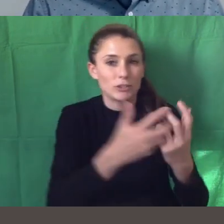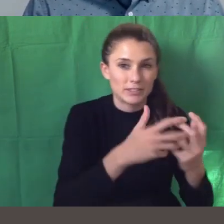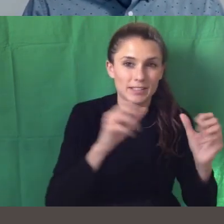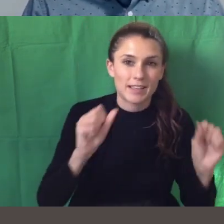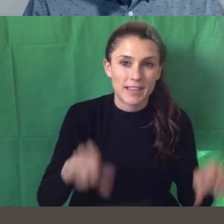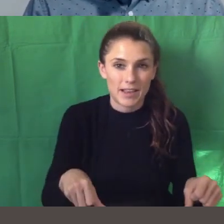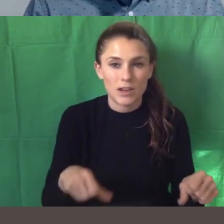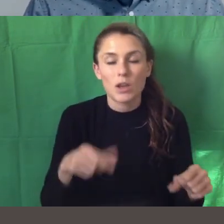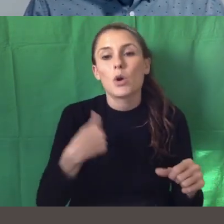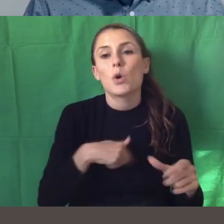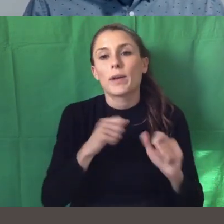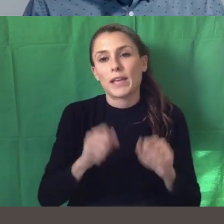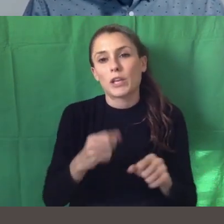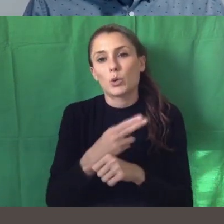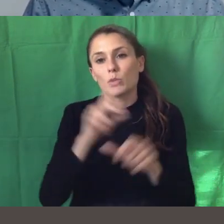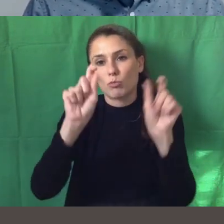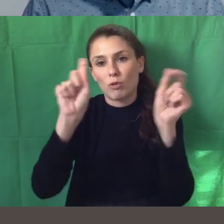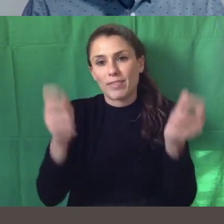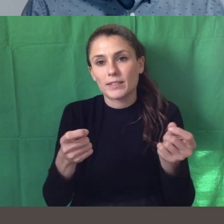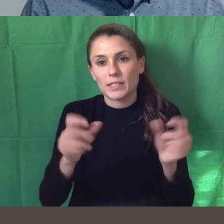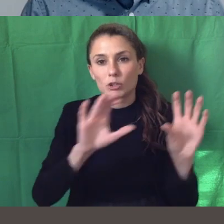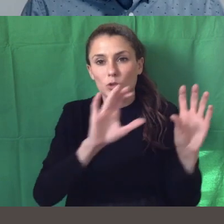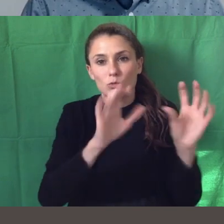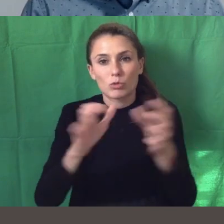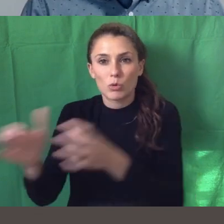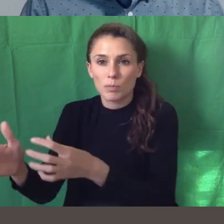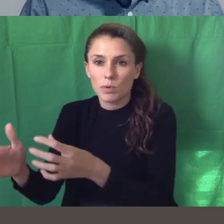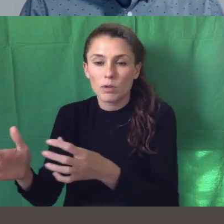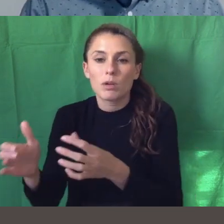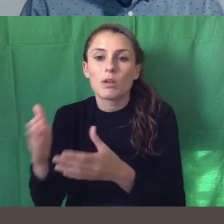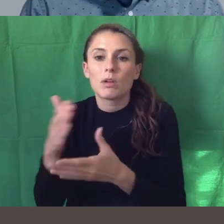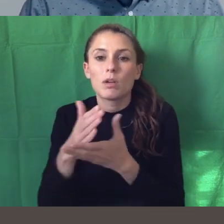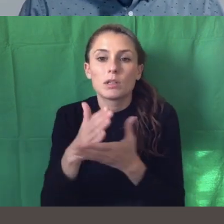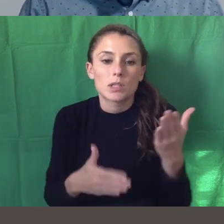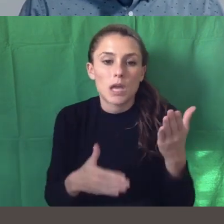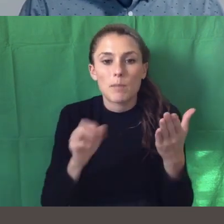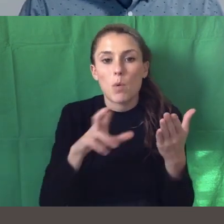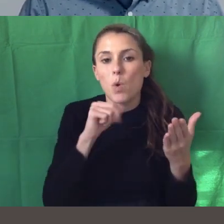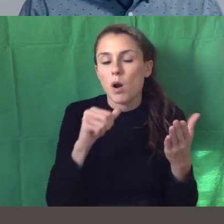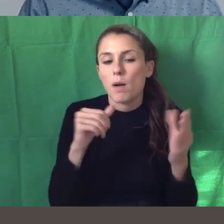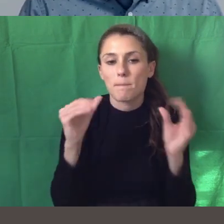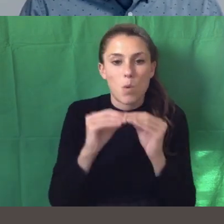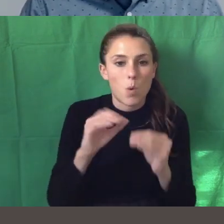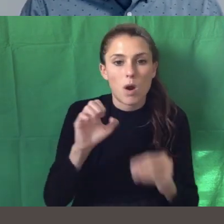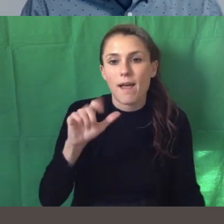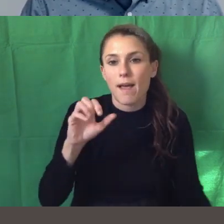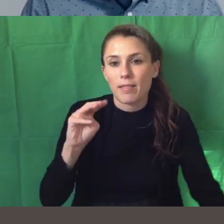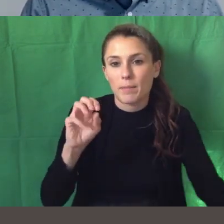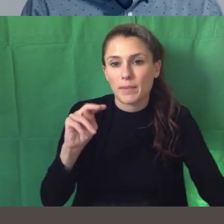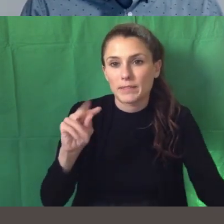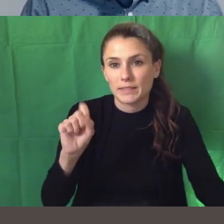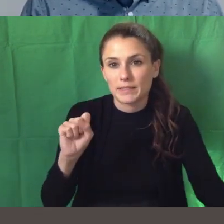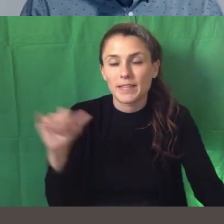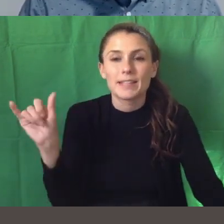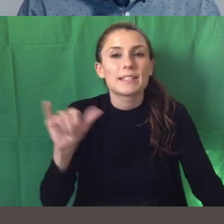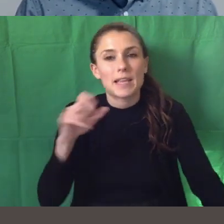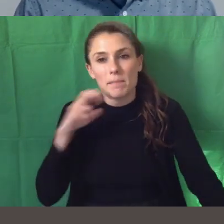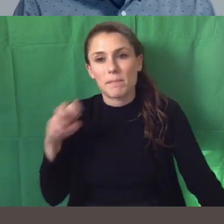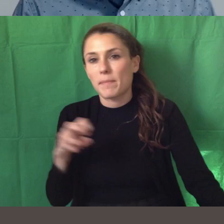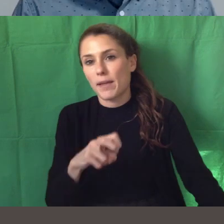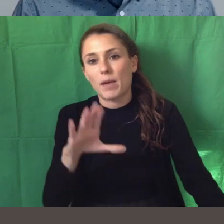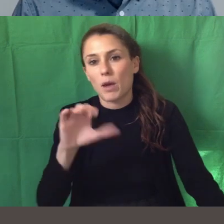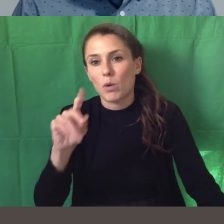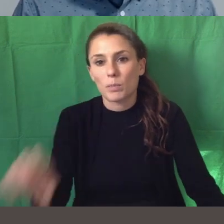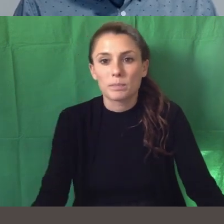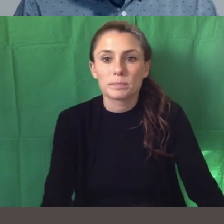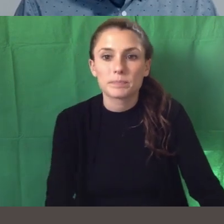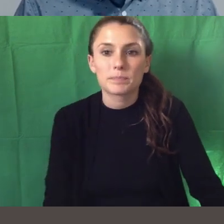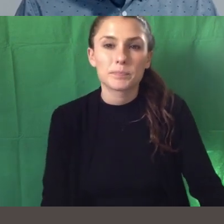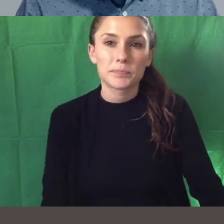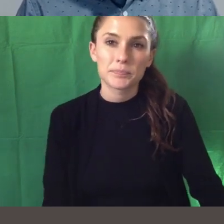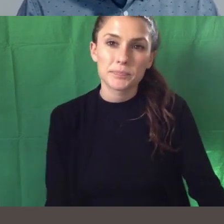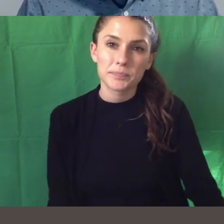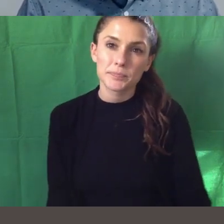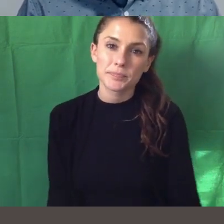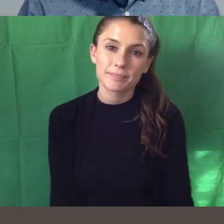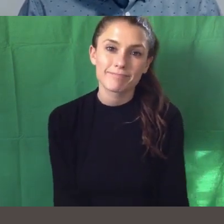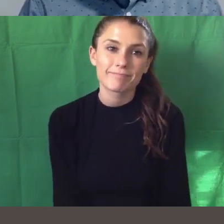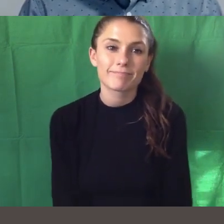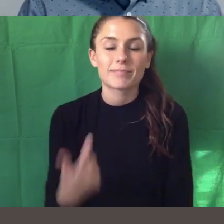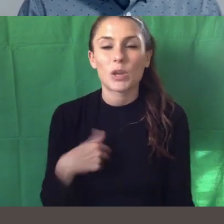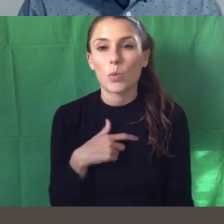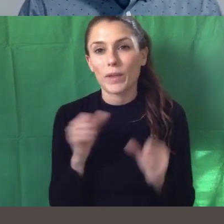And we can use parentheses to group some or more elements, just like in Python code.